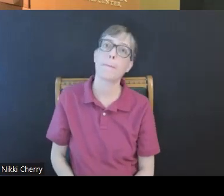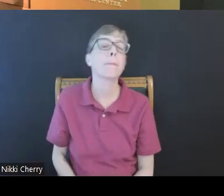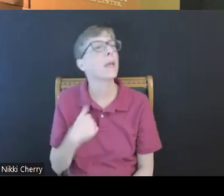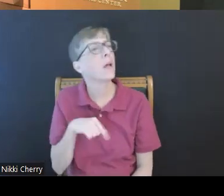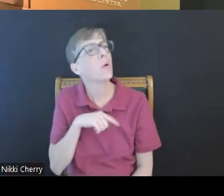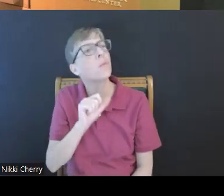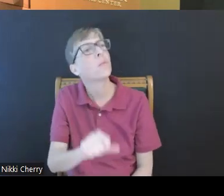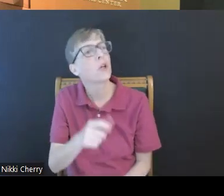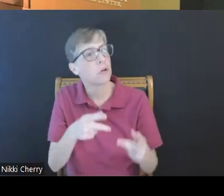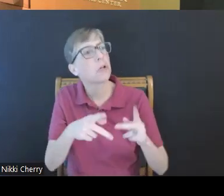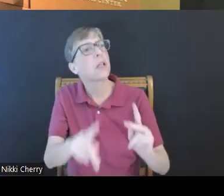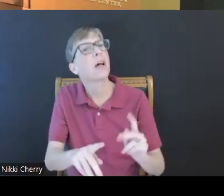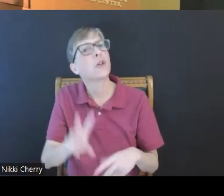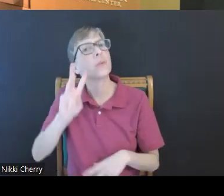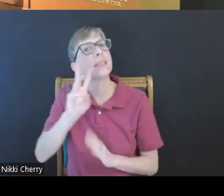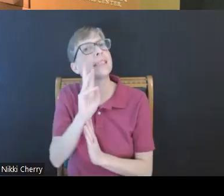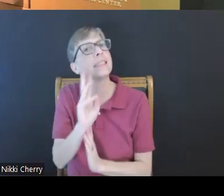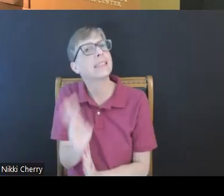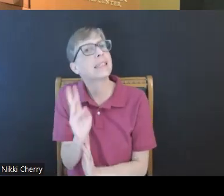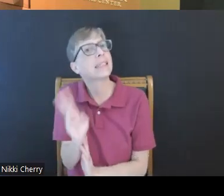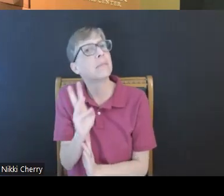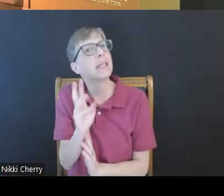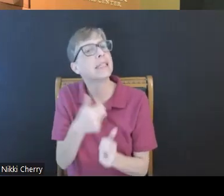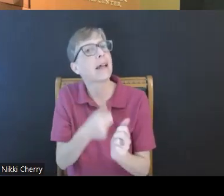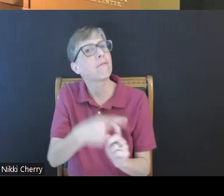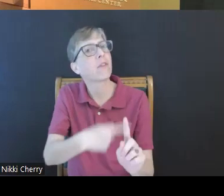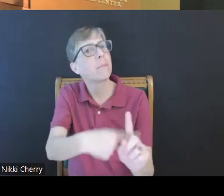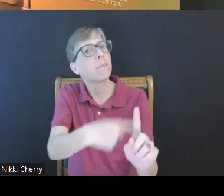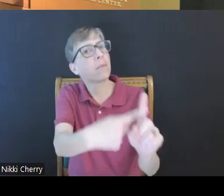psychiatrist if you're living in the rural part of the United States and much of the area that we